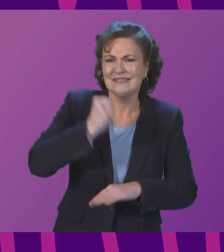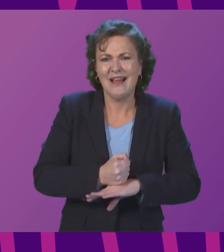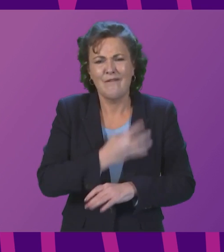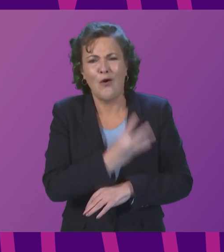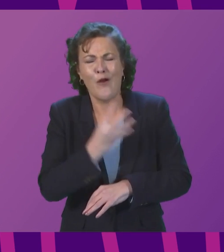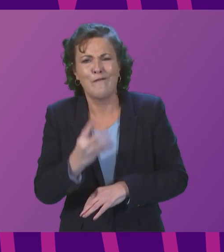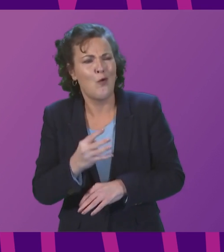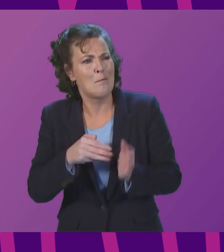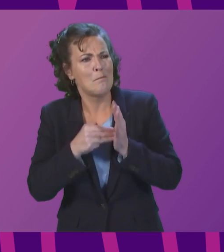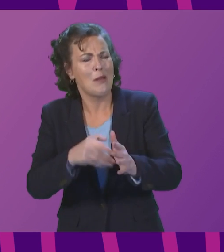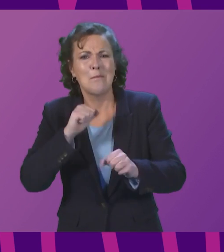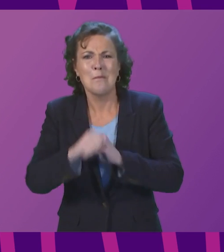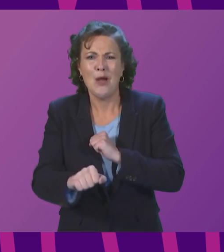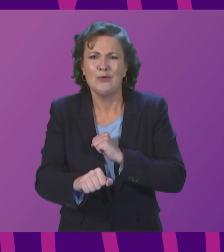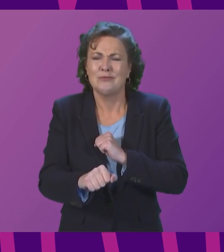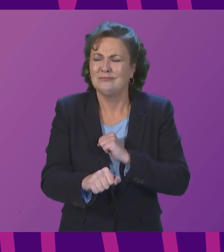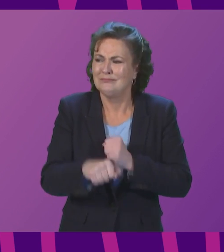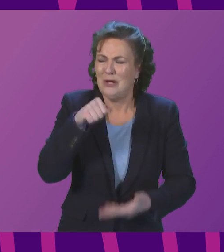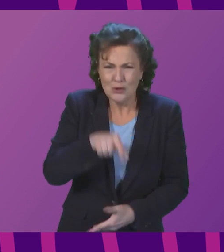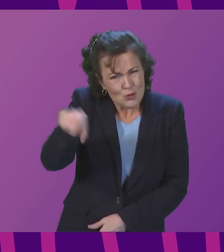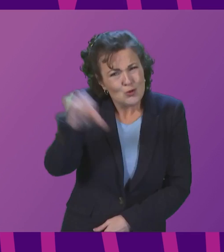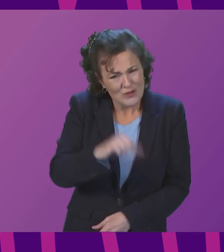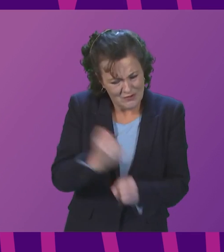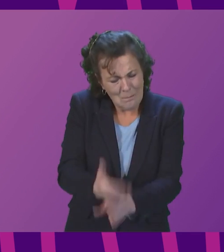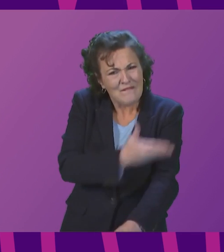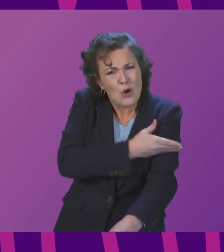when we knew that we were in the midst of a cost-of-living crisis?